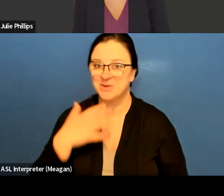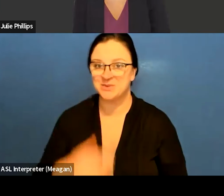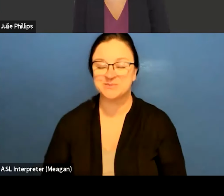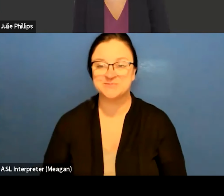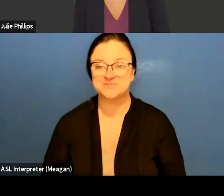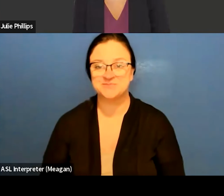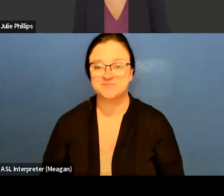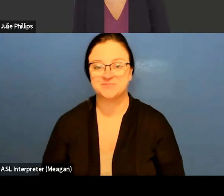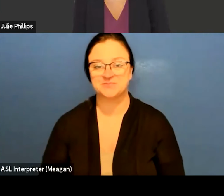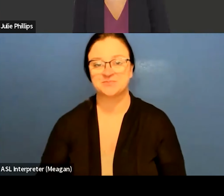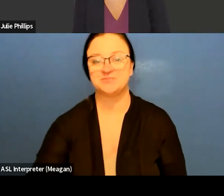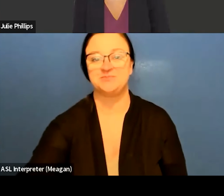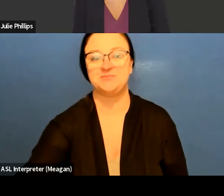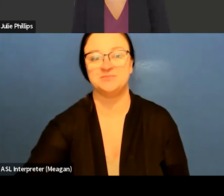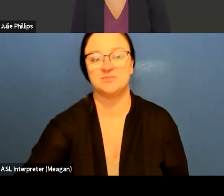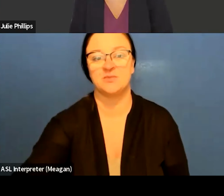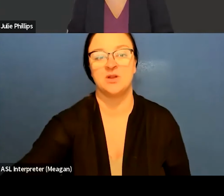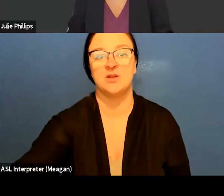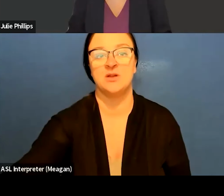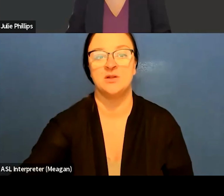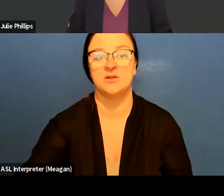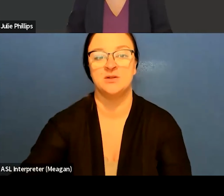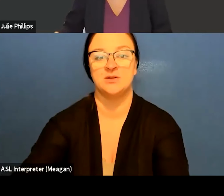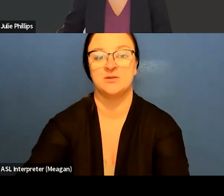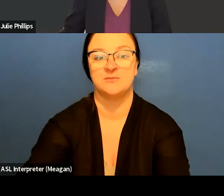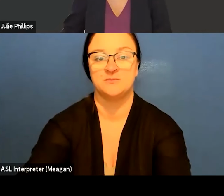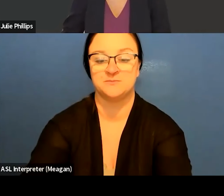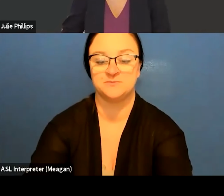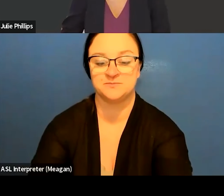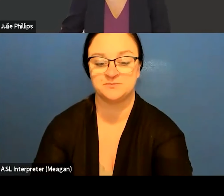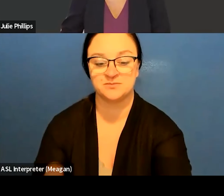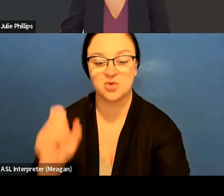Okay, this is a question for the Kansas City team.